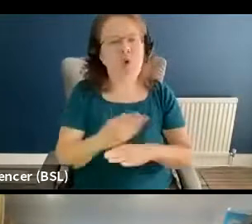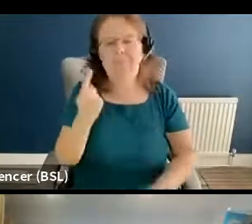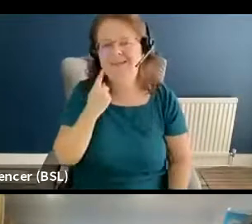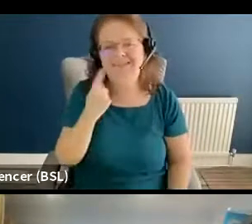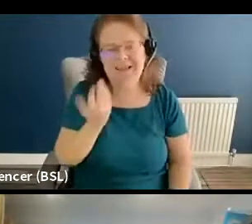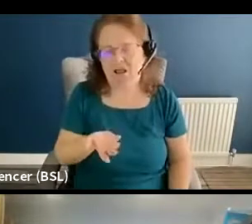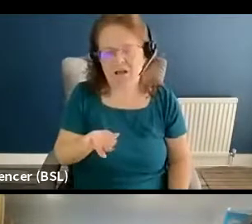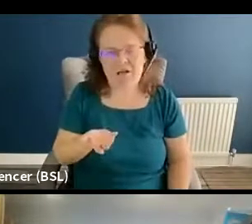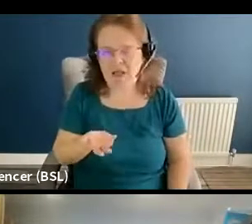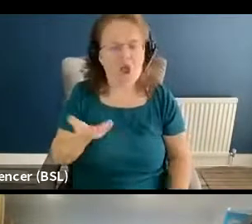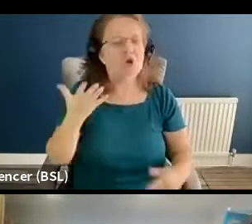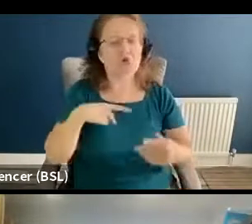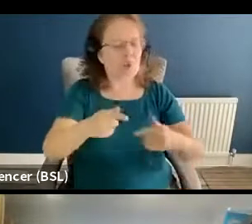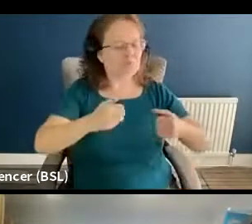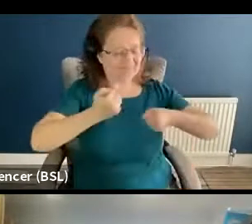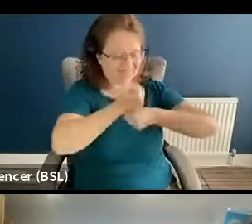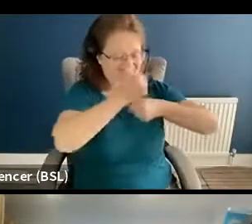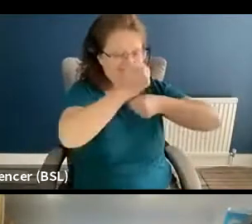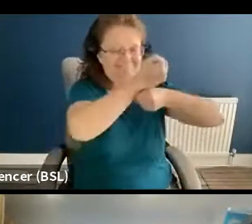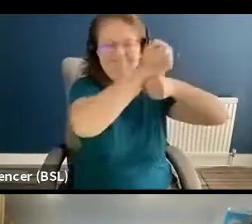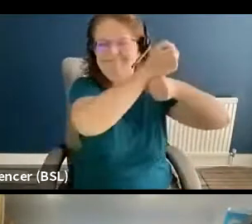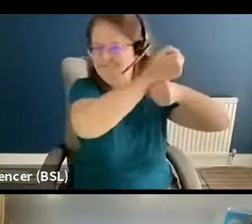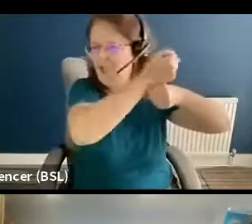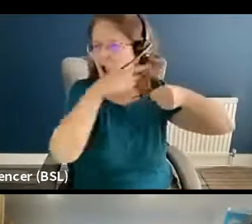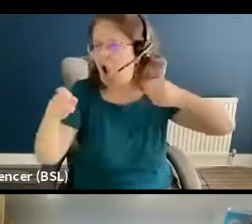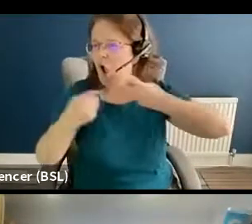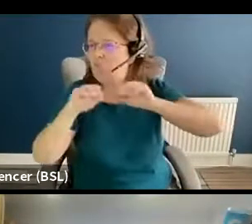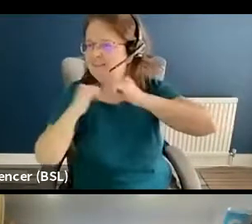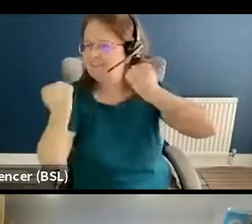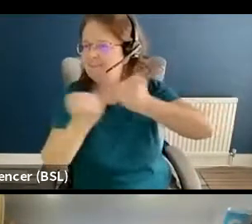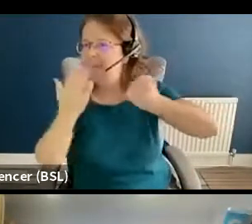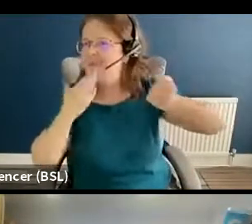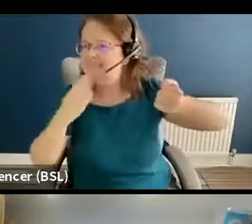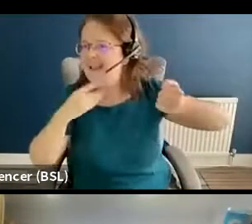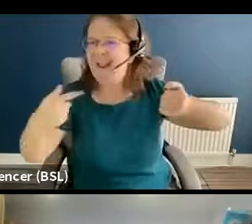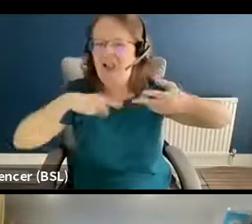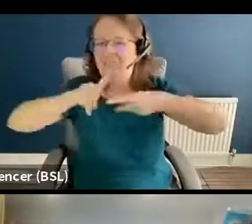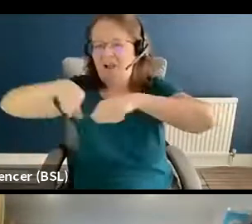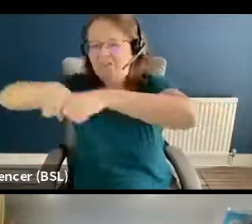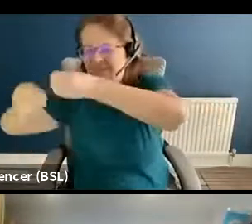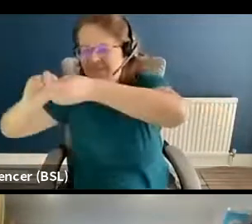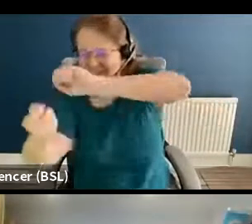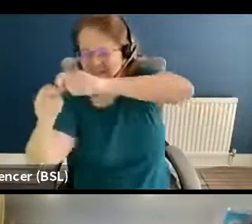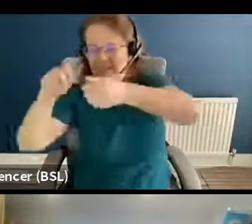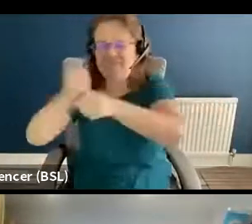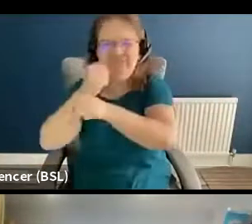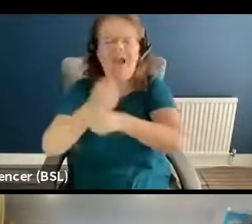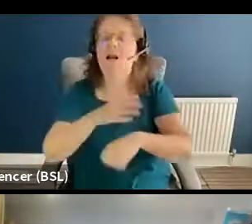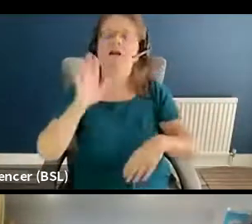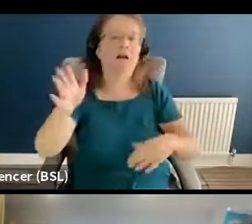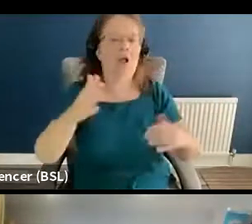because you're not going to have to fix the mistakes of the other team and fight against that, that existing framework. So start with something that is accessible.